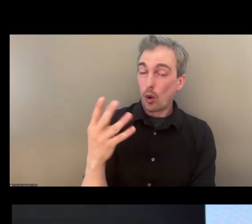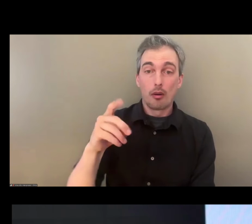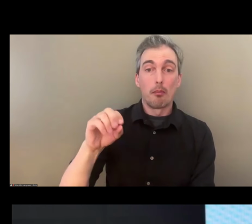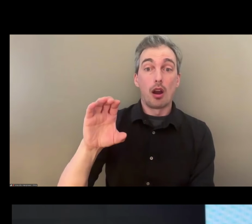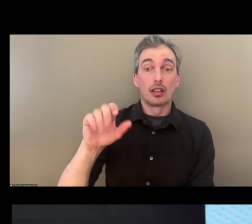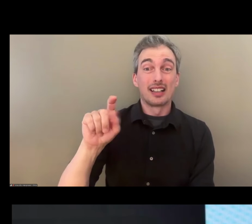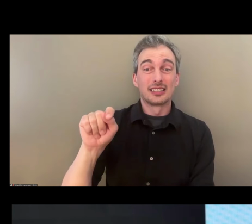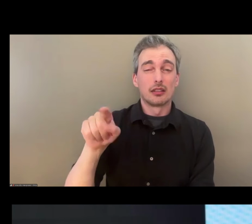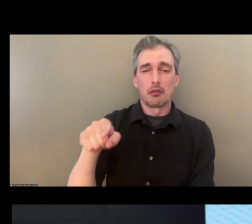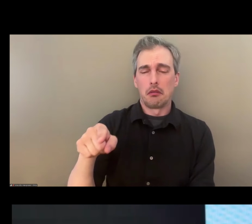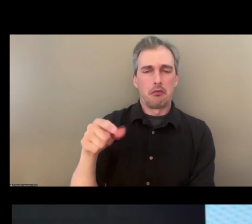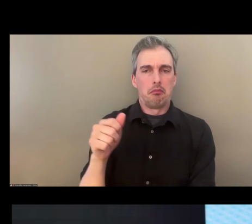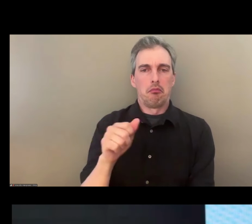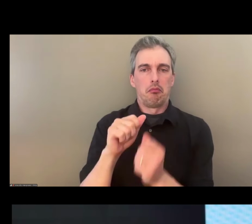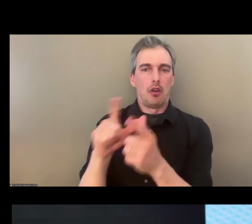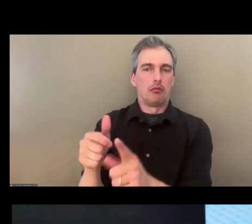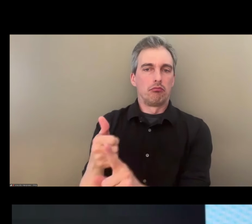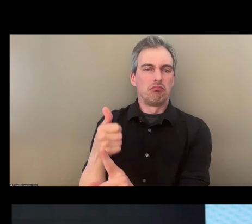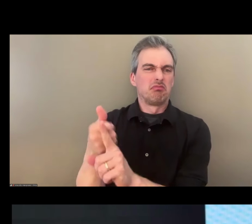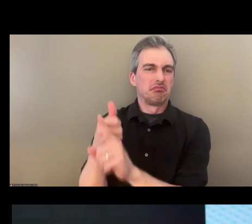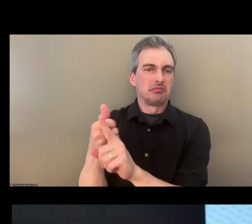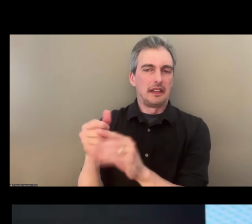by themselves, through trial and error.